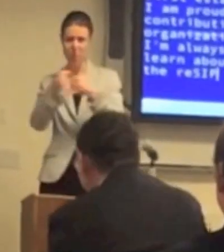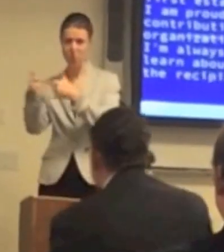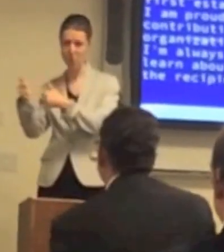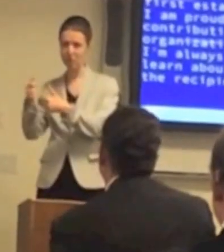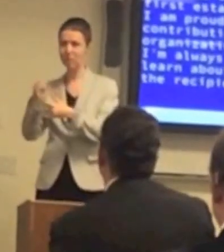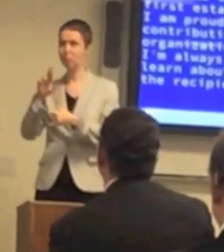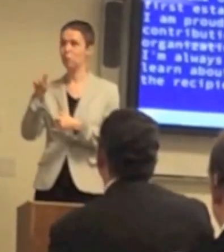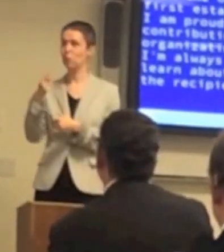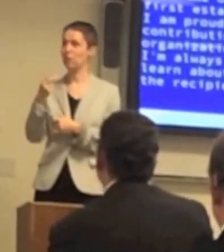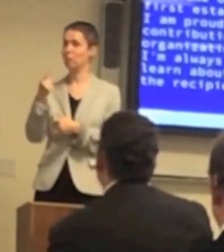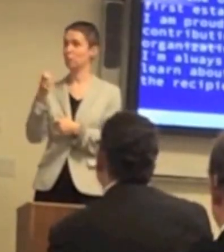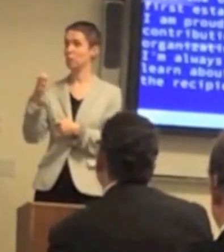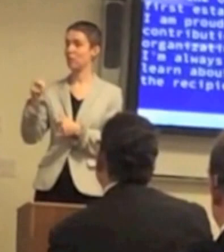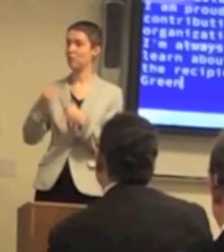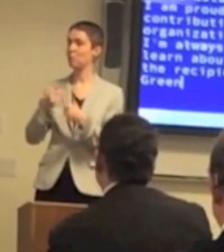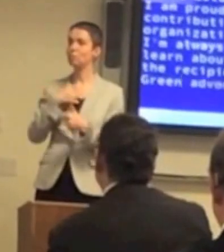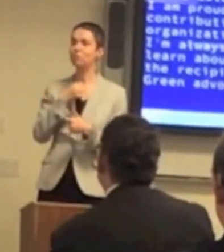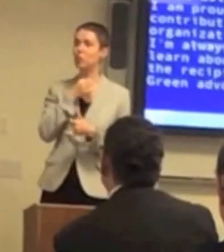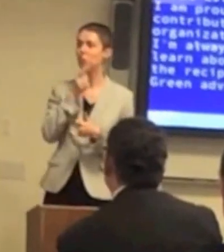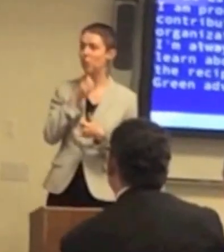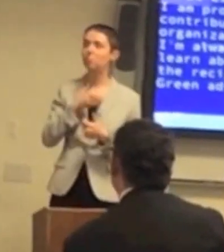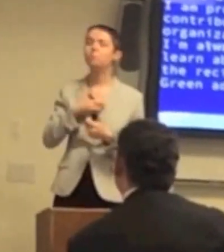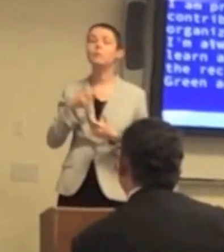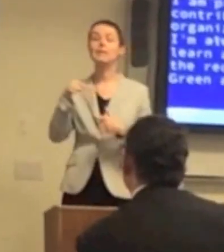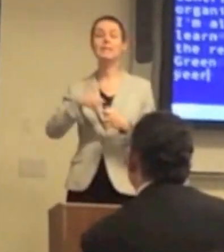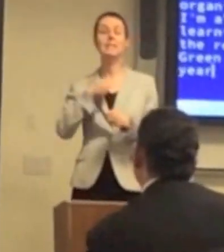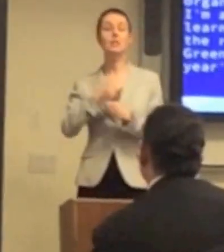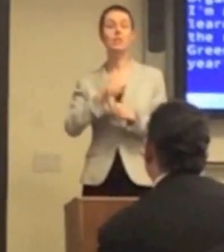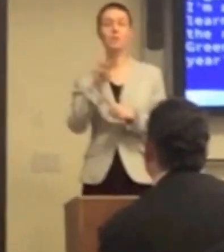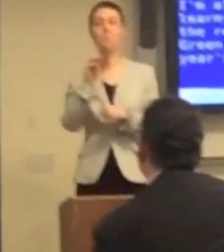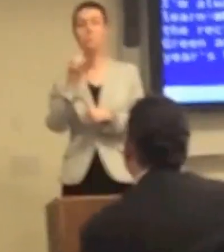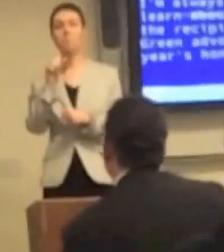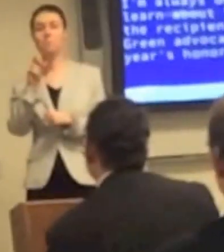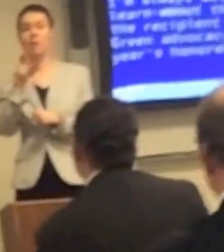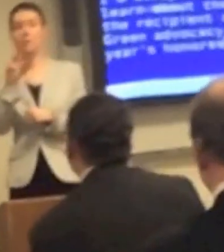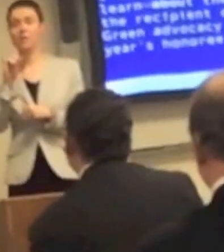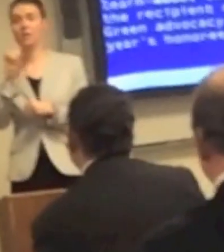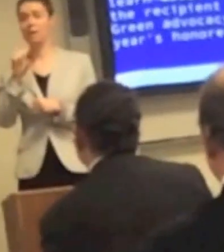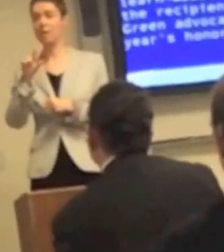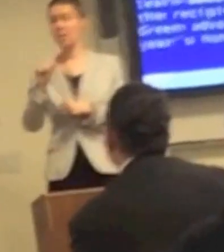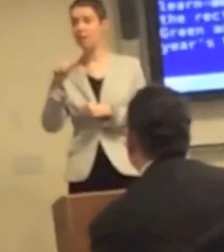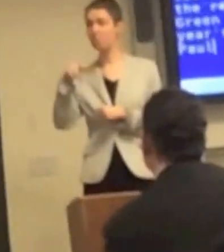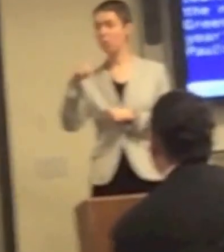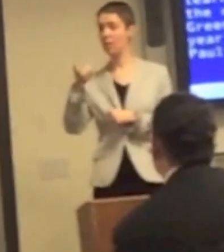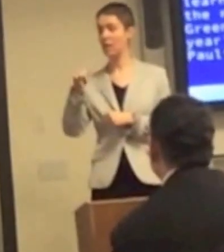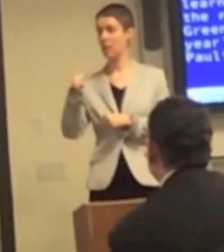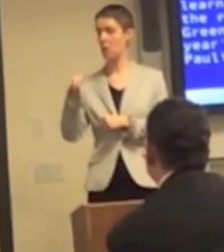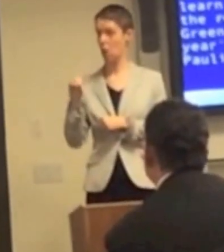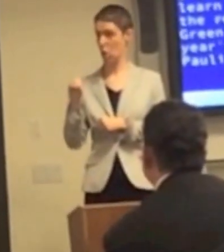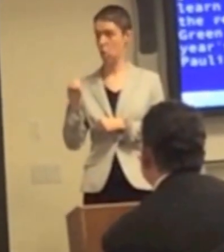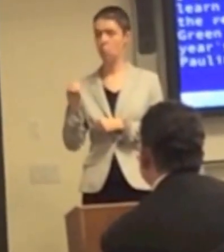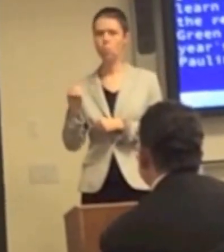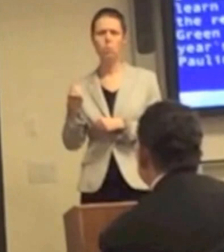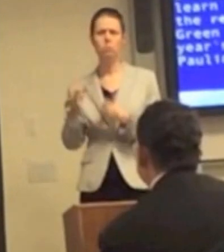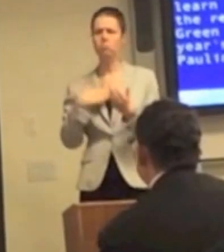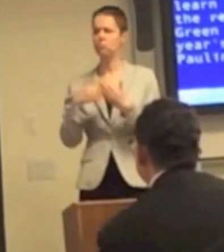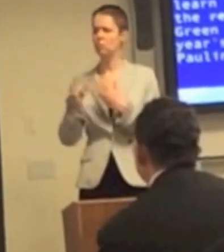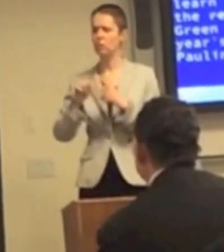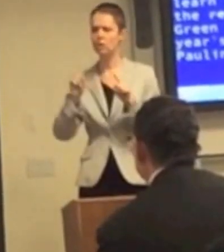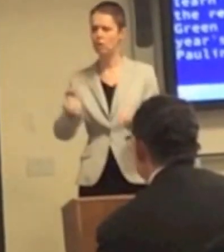Now it is a delight to present the Ruth Green advocacy award. This award was established in 2008 in honor of Ruth Green, CHC's Director who spent her career advocating on behalf of people with hearing loss. Her involvement with CHC or The League as Ruth knew it spanned for more than half a century and her tireless work truly exemplifies the meaning of advocacy. Unfortunately she could not be here today, but she did send this